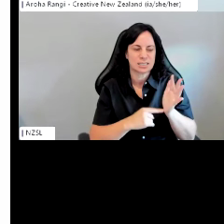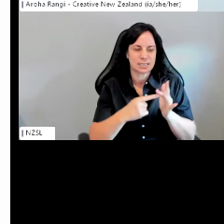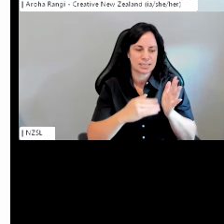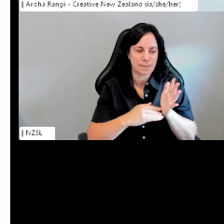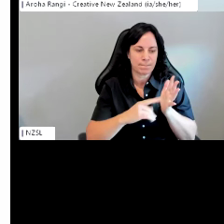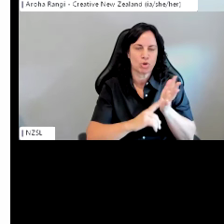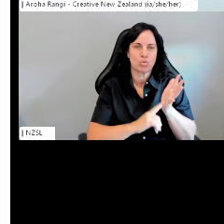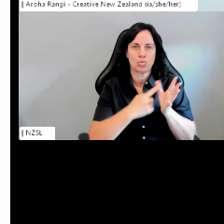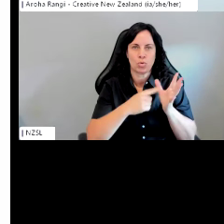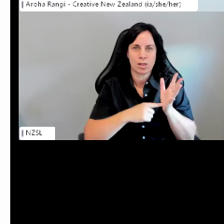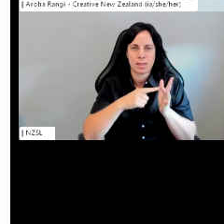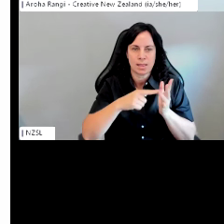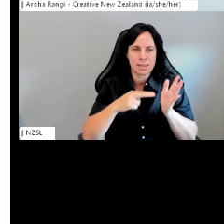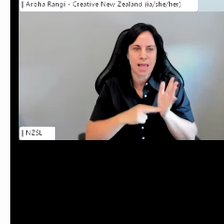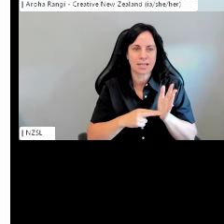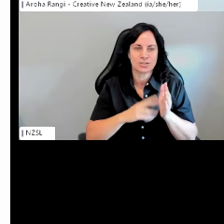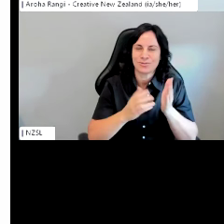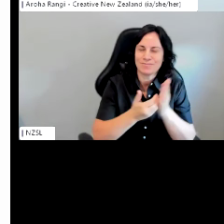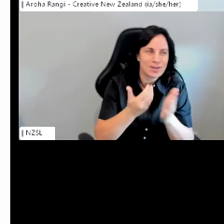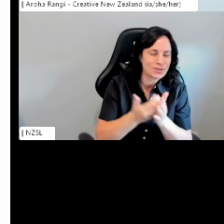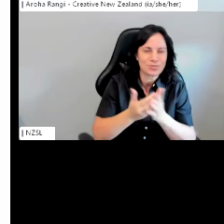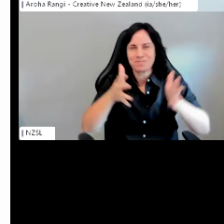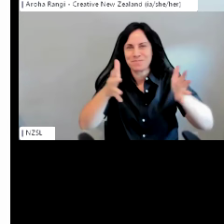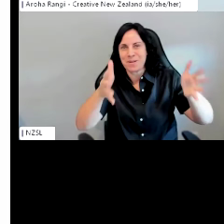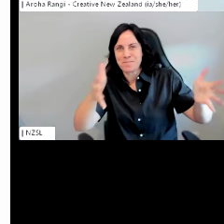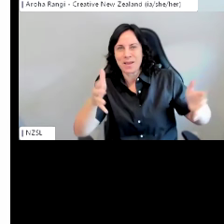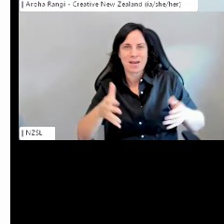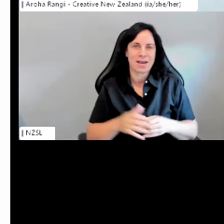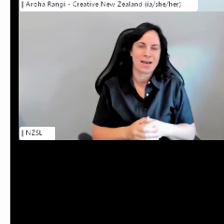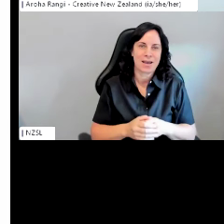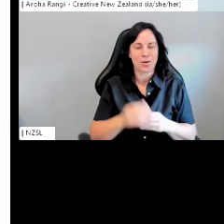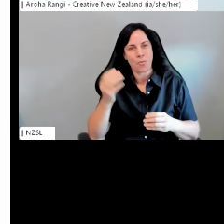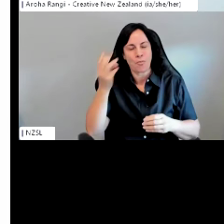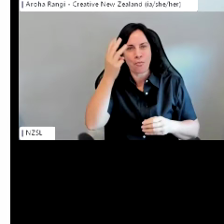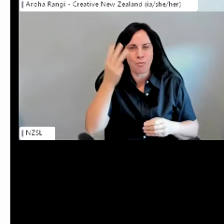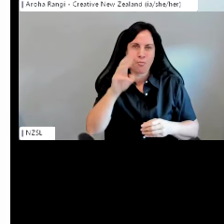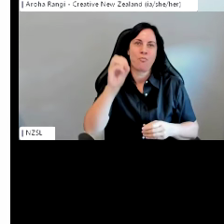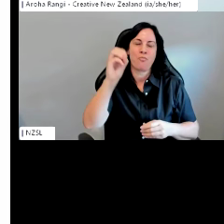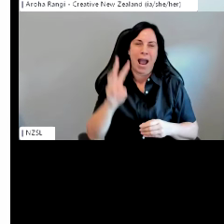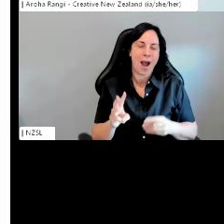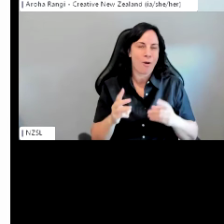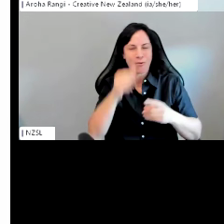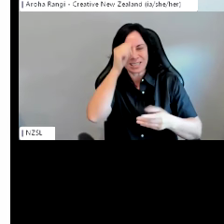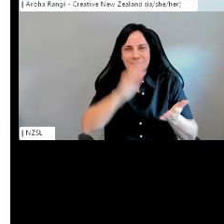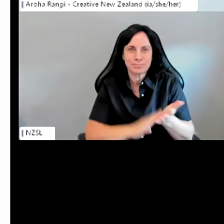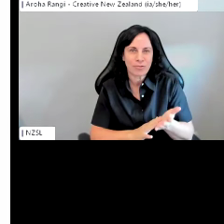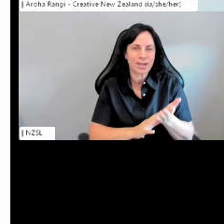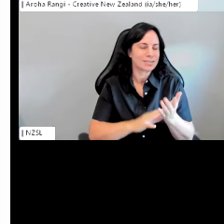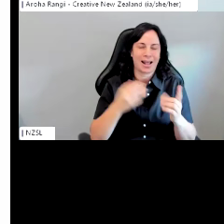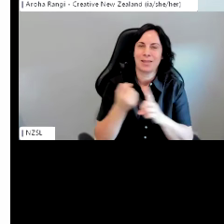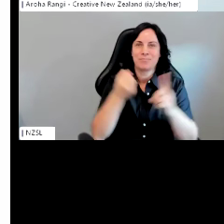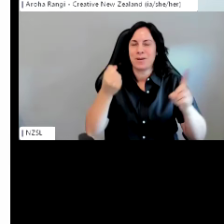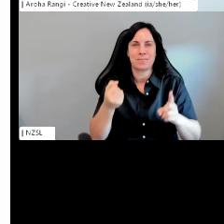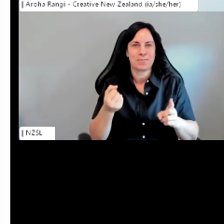exciting, visually wow uh experiences. Um big ideas that you know they want things to explode.